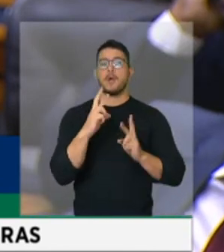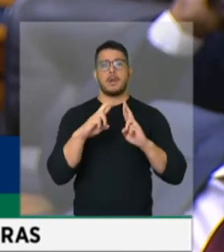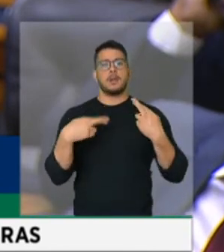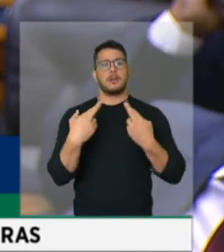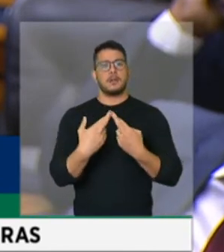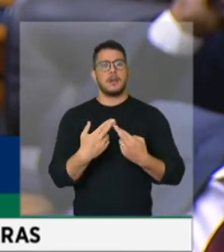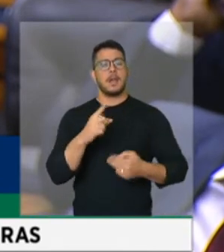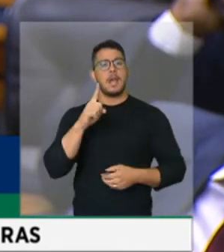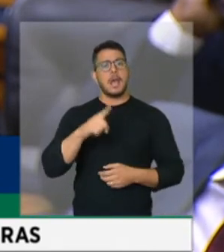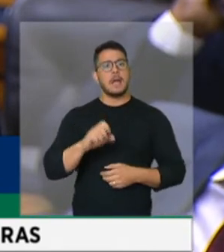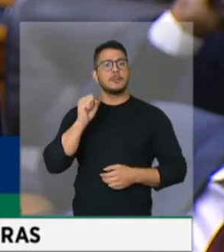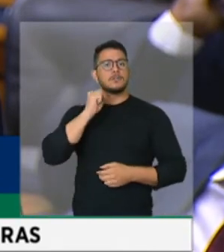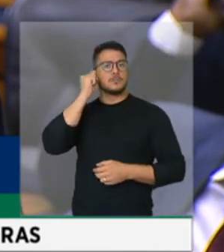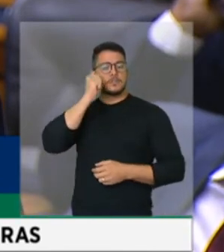PRA CÁ SÓ TEVE UM. SENADOR JAQUES WAGNER DO PT, SENADOR